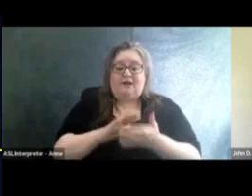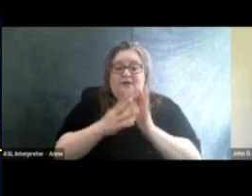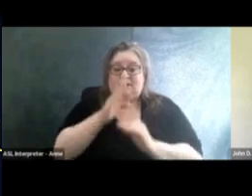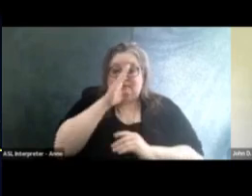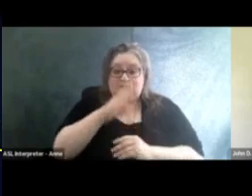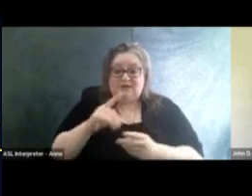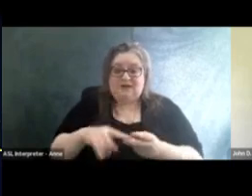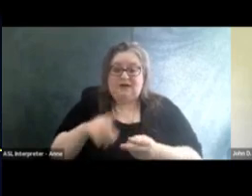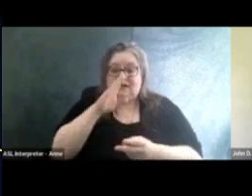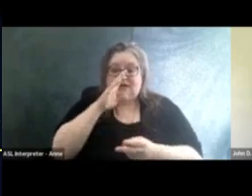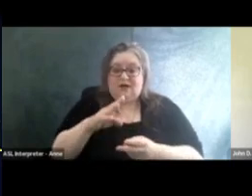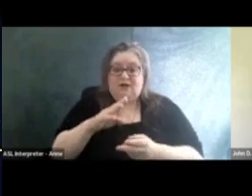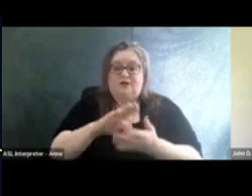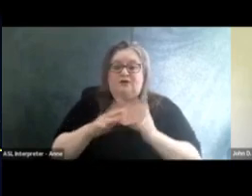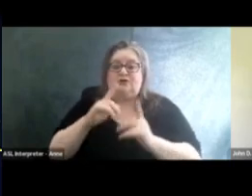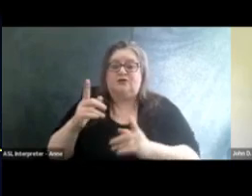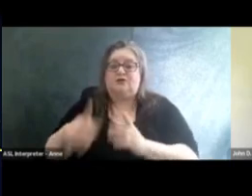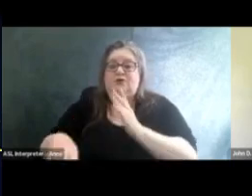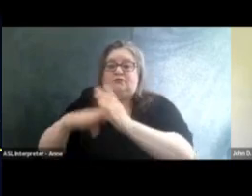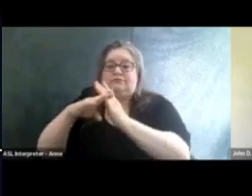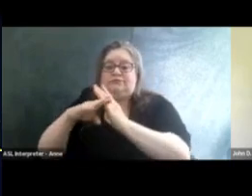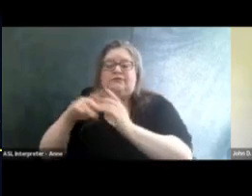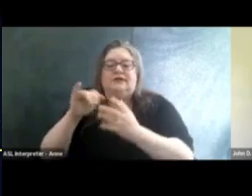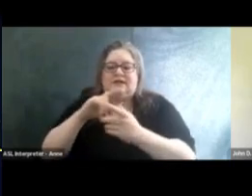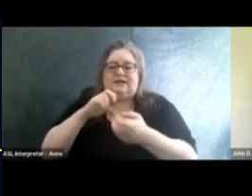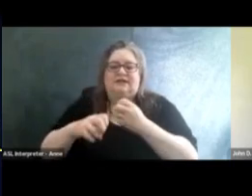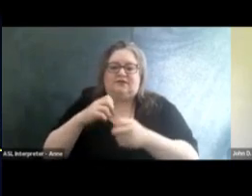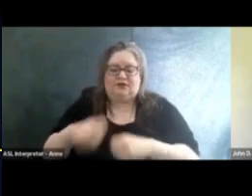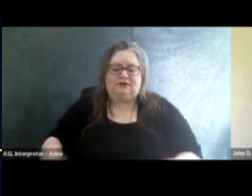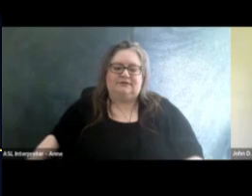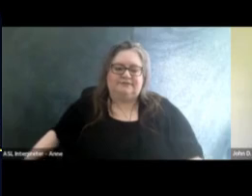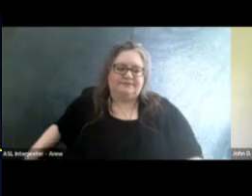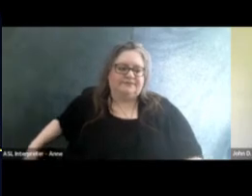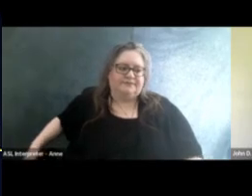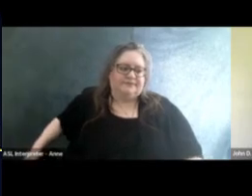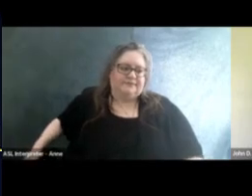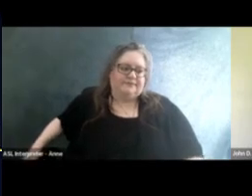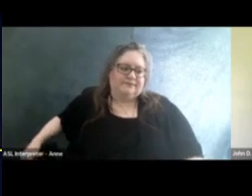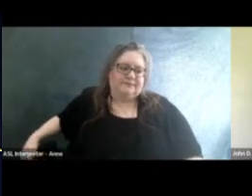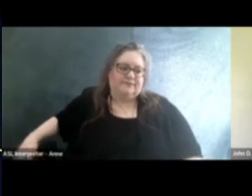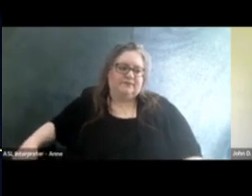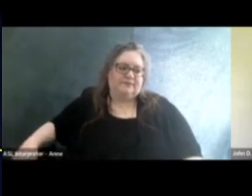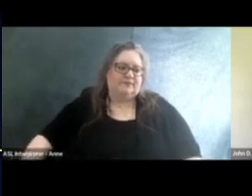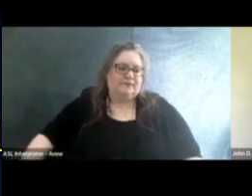from sobriety to abstinence is going to be more difficult. The